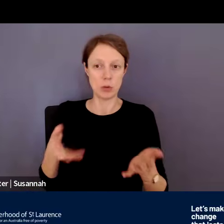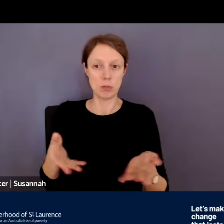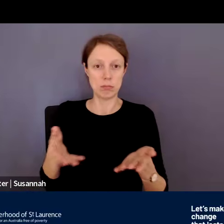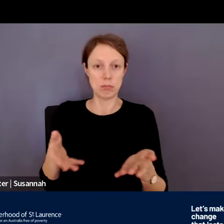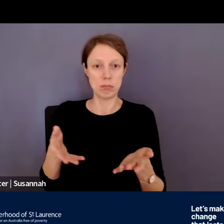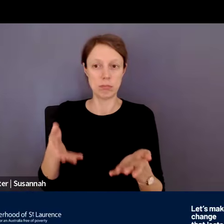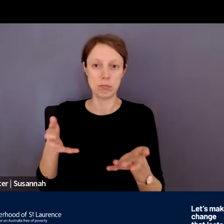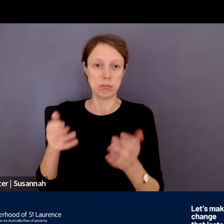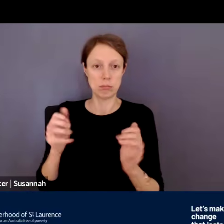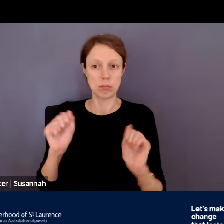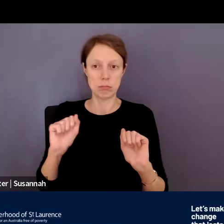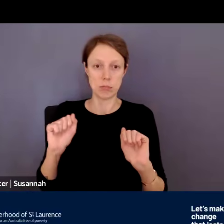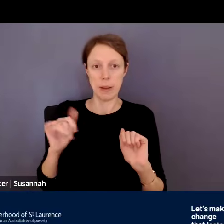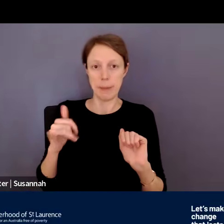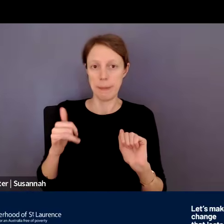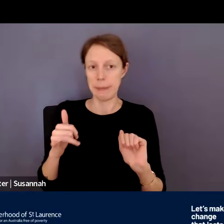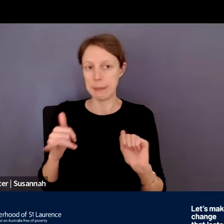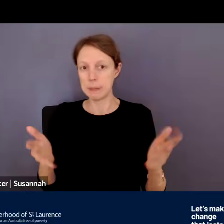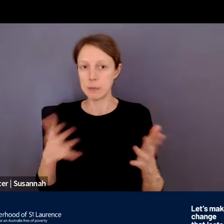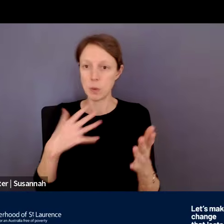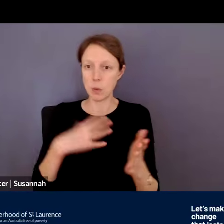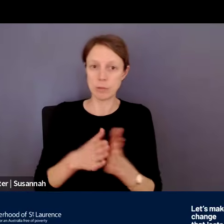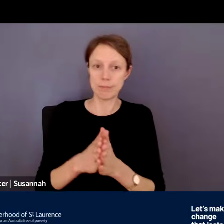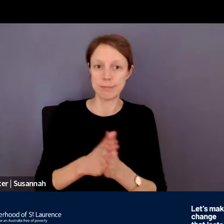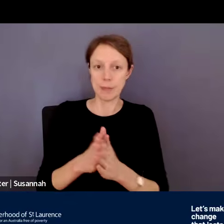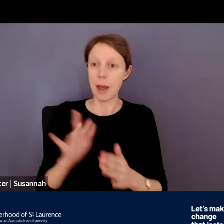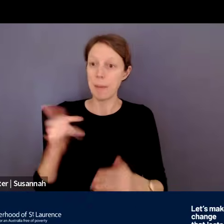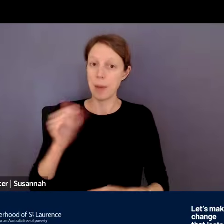$2 billion and spend it how I want to. Maybe I'll go do some Medicare things. Maybe I'll go